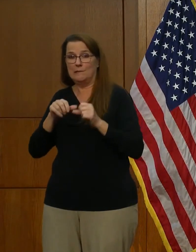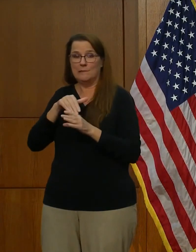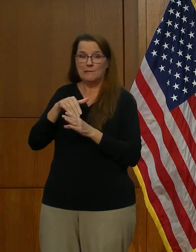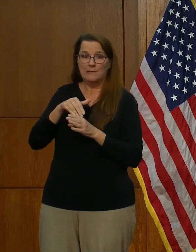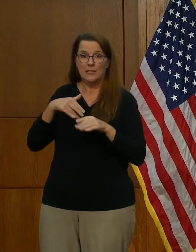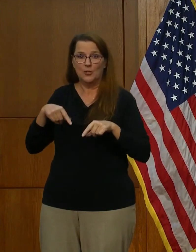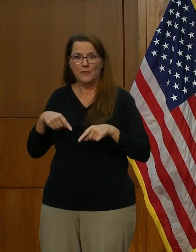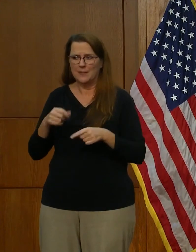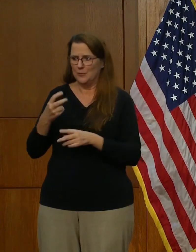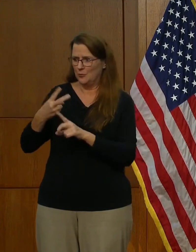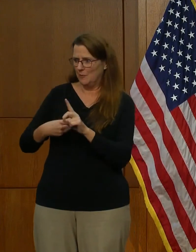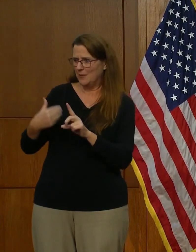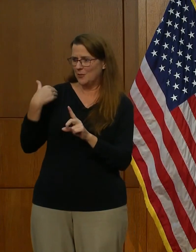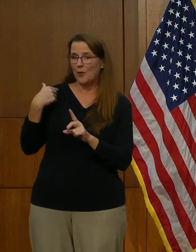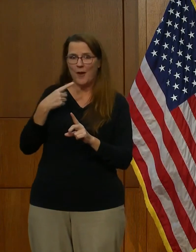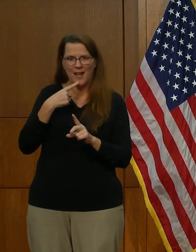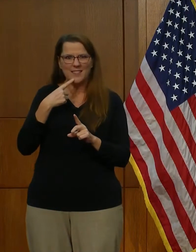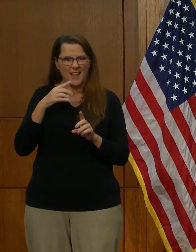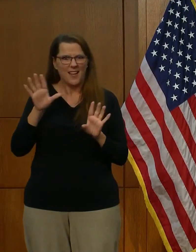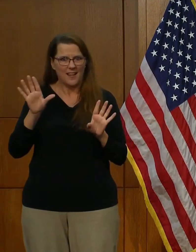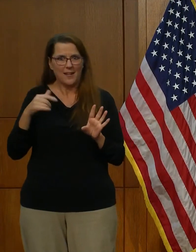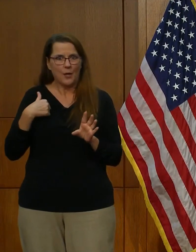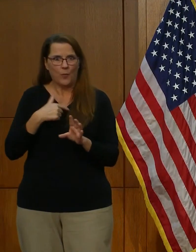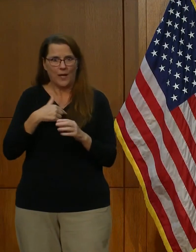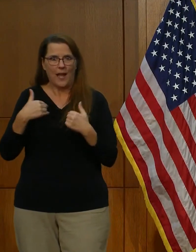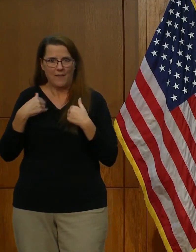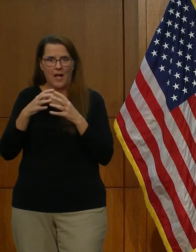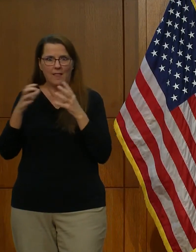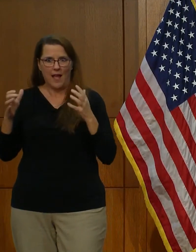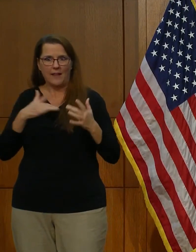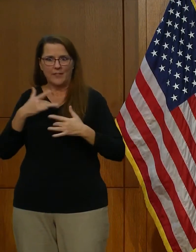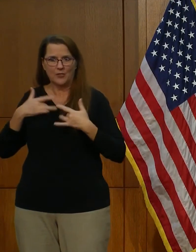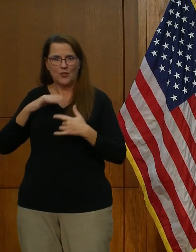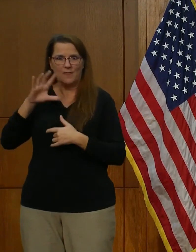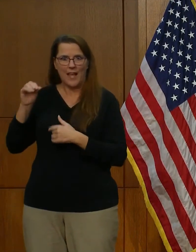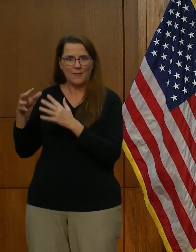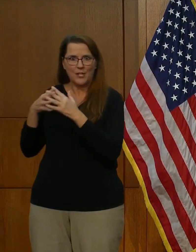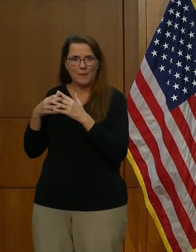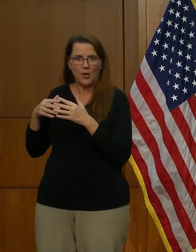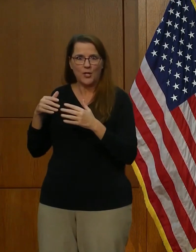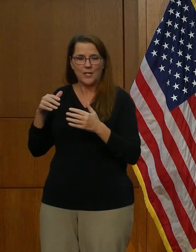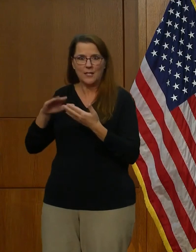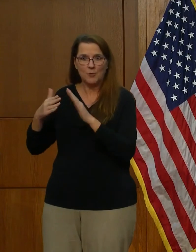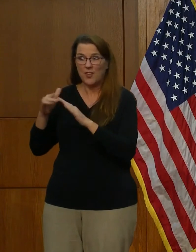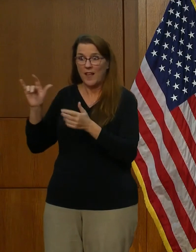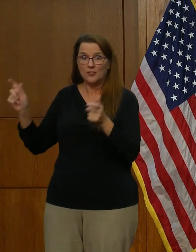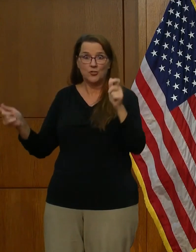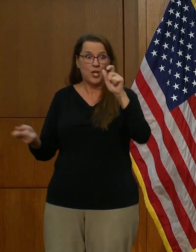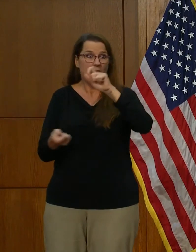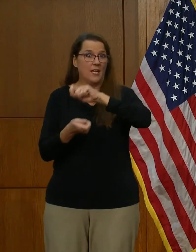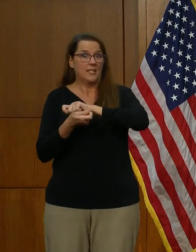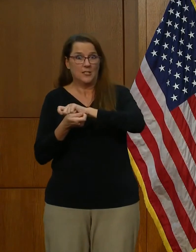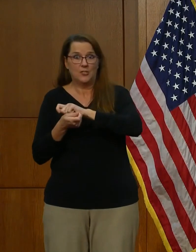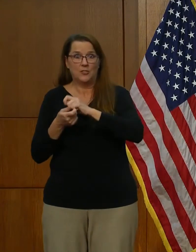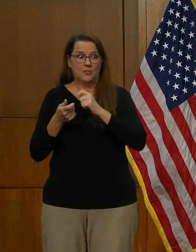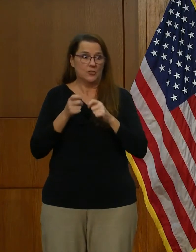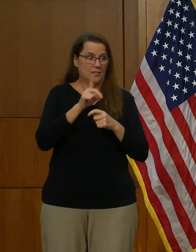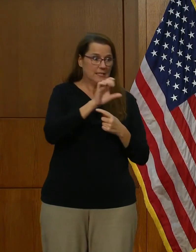HESITANCY. TWO MONTHS AGO, I PROBABLY SAID HERE THAT WE HAVE A LOT OF CONCERN ABOUT THE AFRICAN AMERICAN COMMUNITY AND THEIR WILLINGNESS TO TAKE